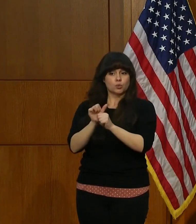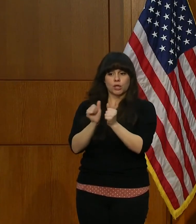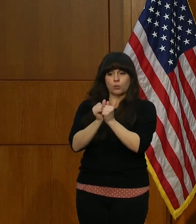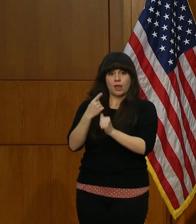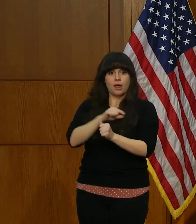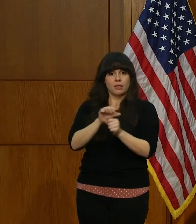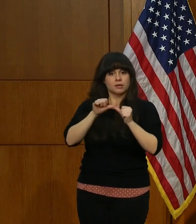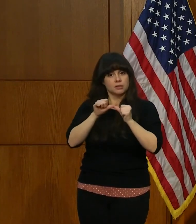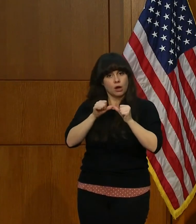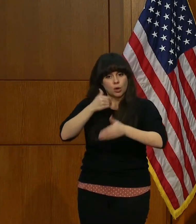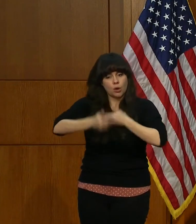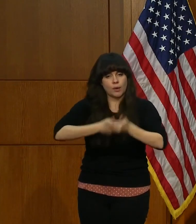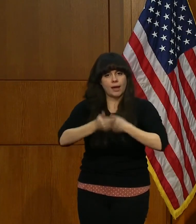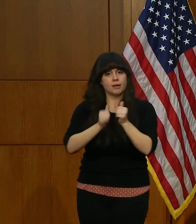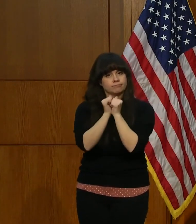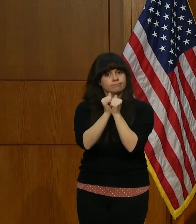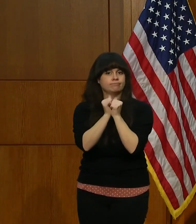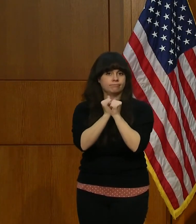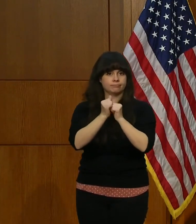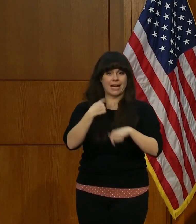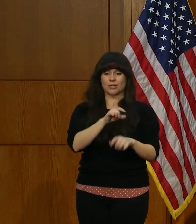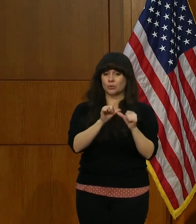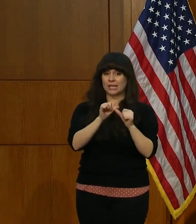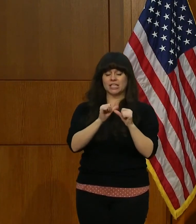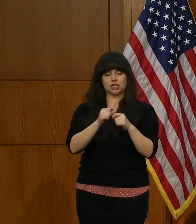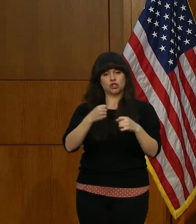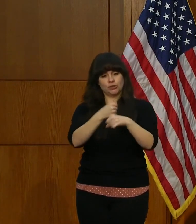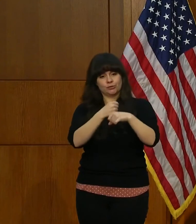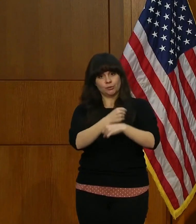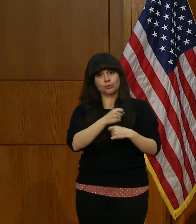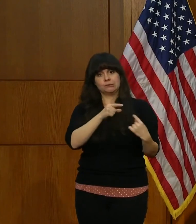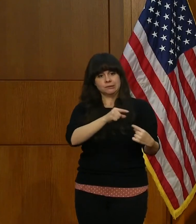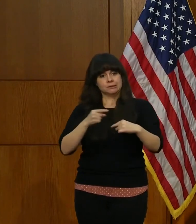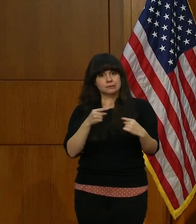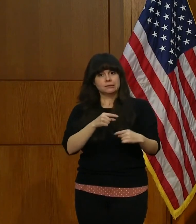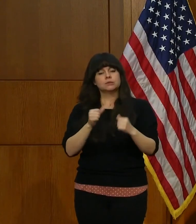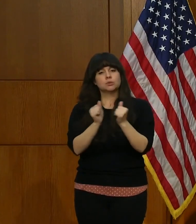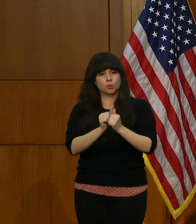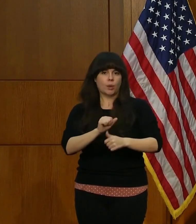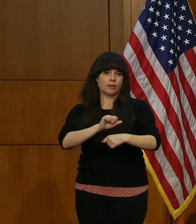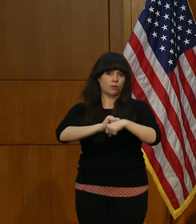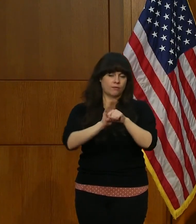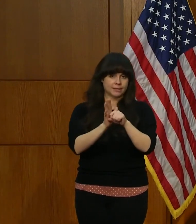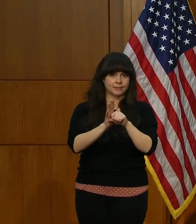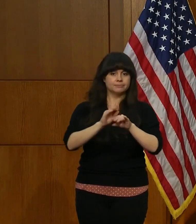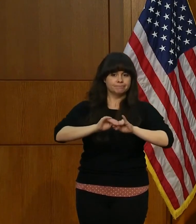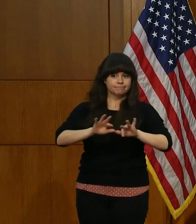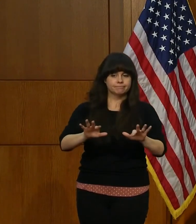ADMINISTRATION'S ONGOING COLLABORATION WITH HOSPITALS AND HEALTHCARE PROVIDERS ACROSS THE COMMONWEALTH AS WE CONTINUE